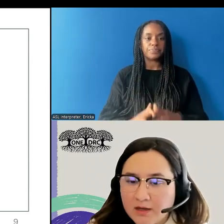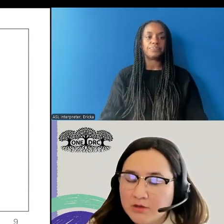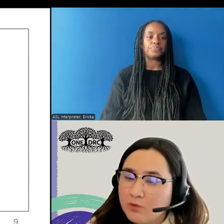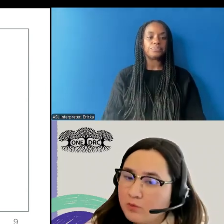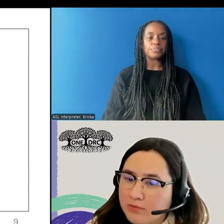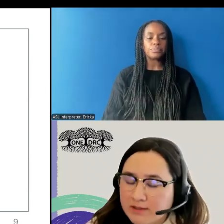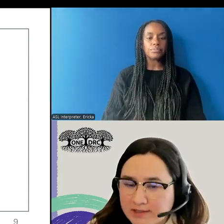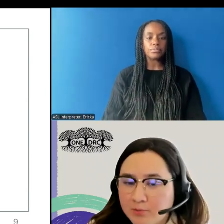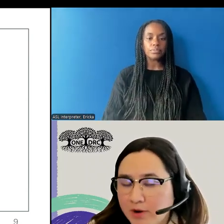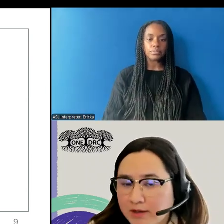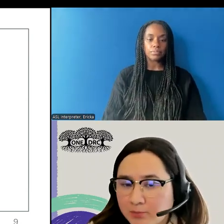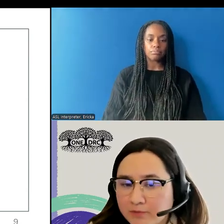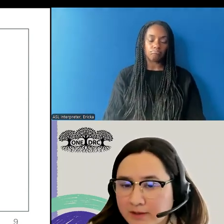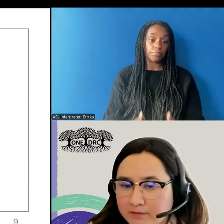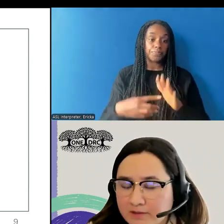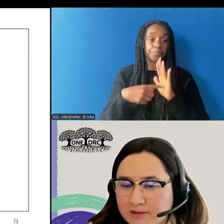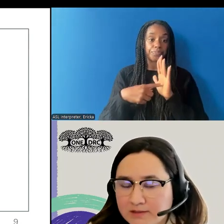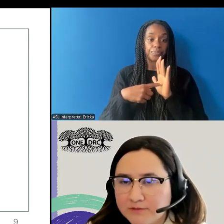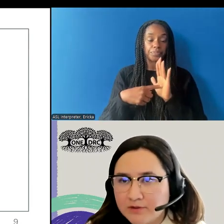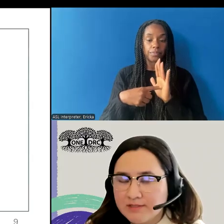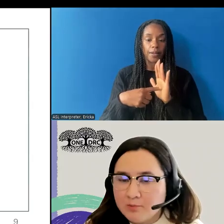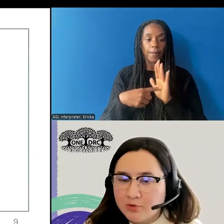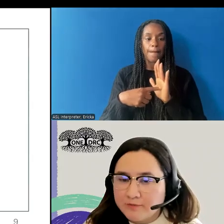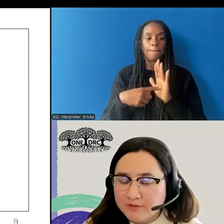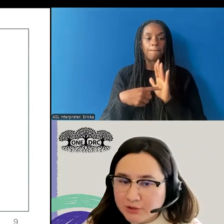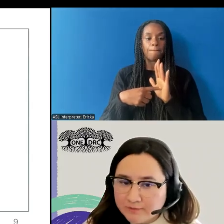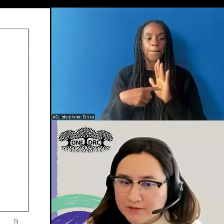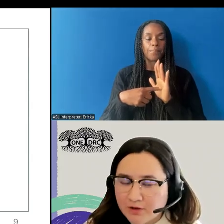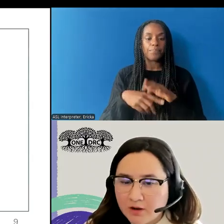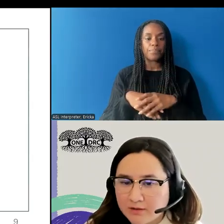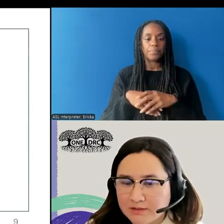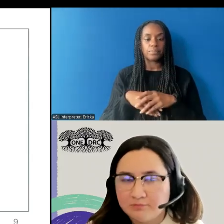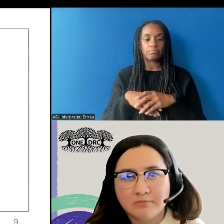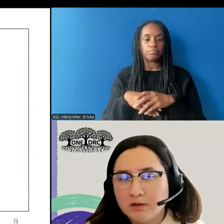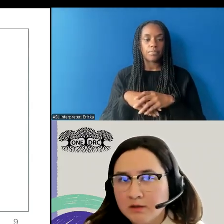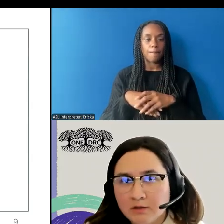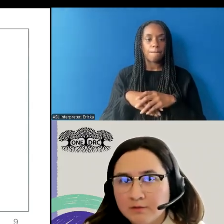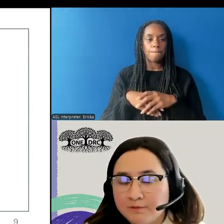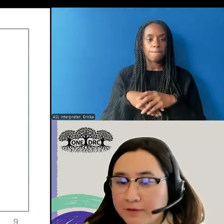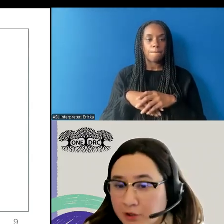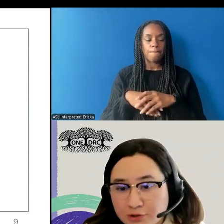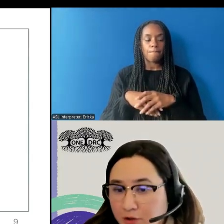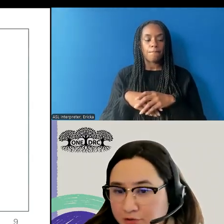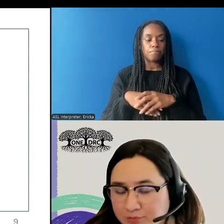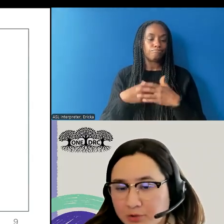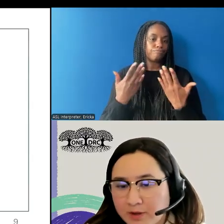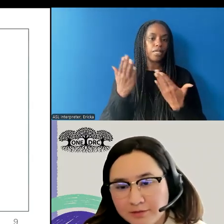And an example I can provide of this is, for example, if a service costs $500 per month,